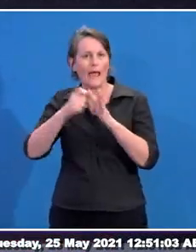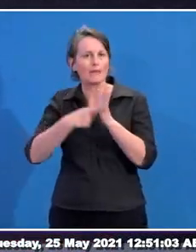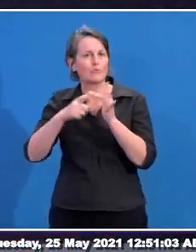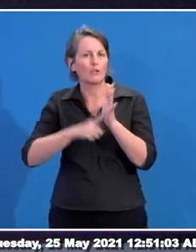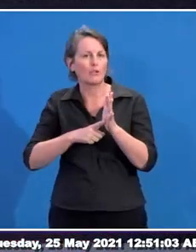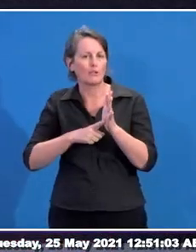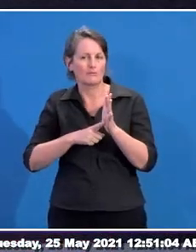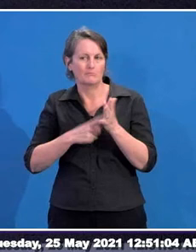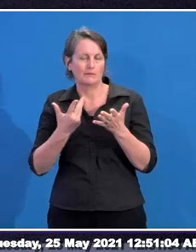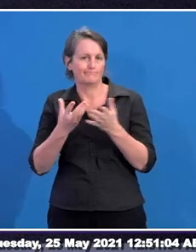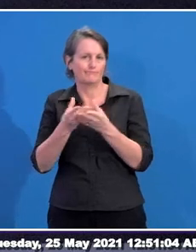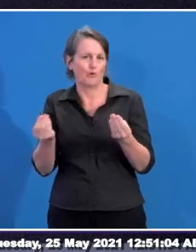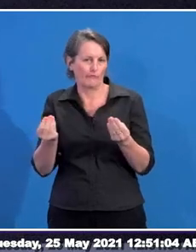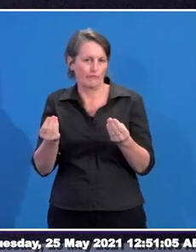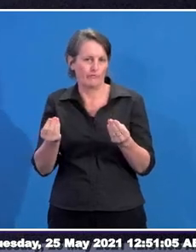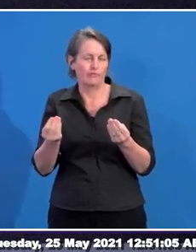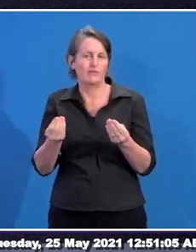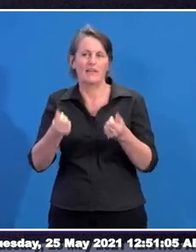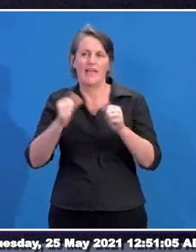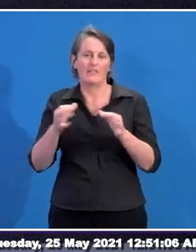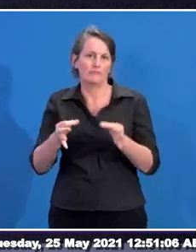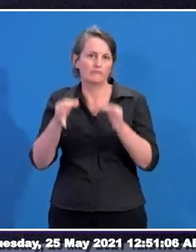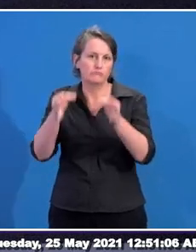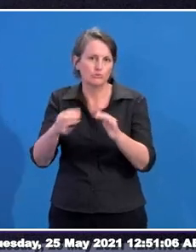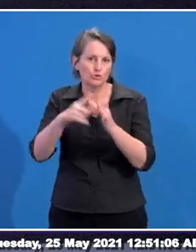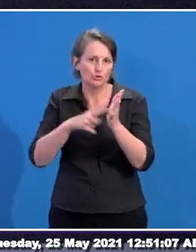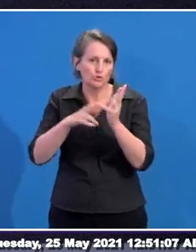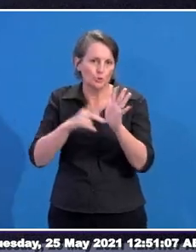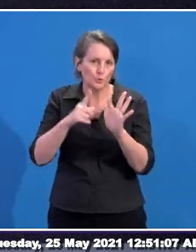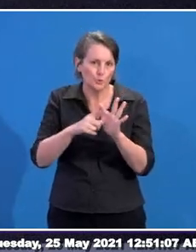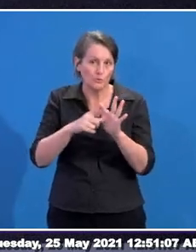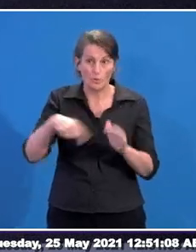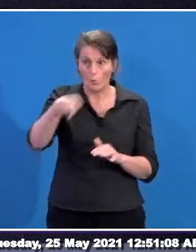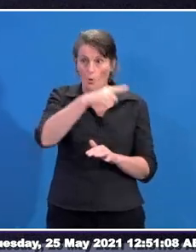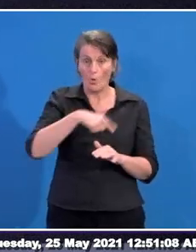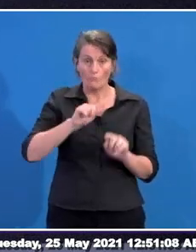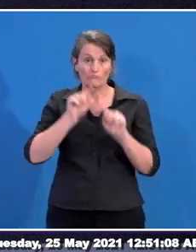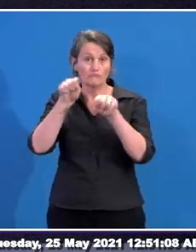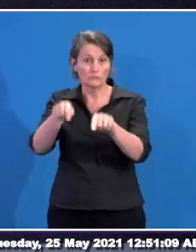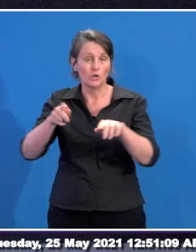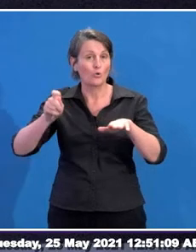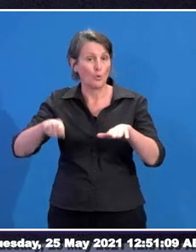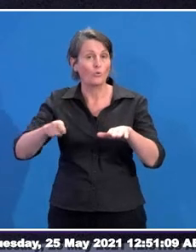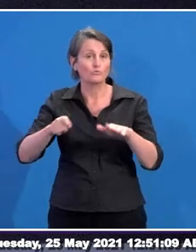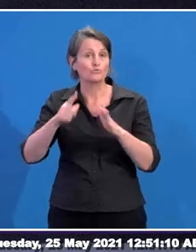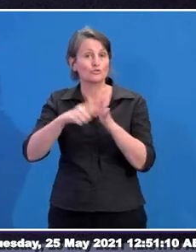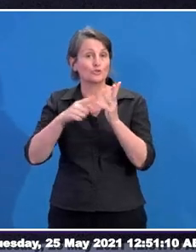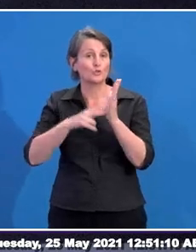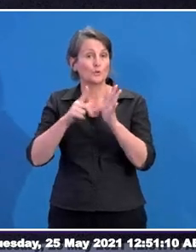And then another one in June which we all turned up to but SP2 had a runny